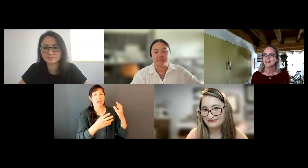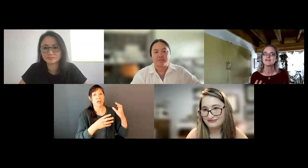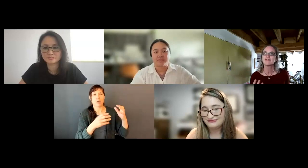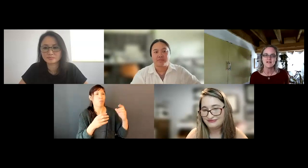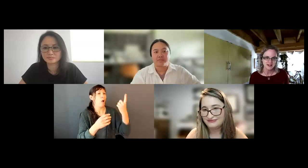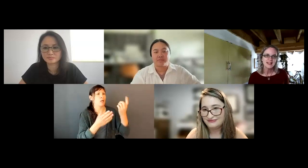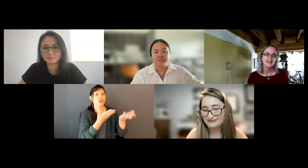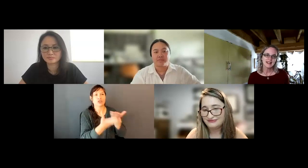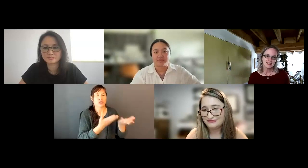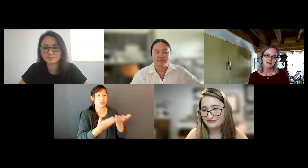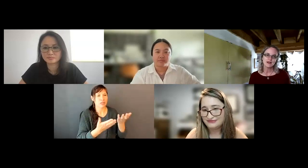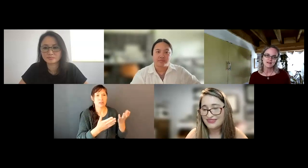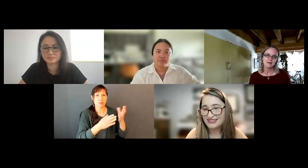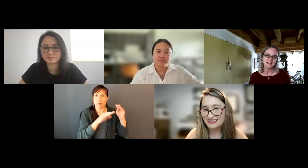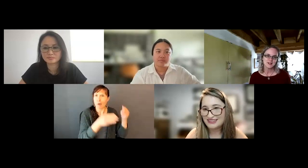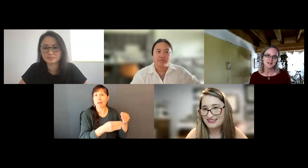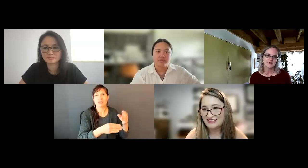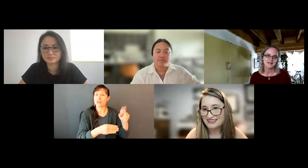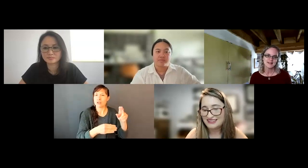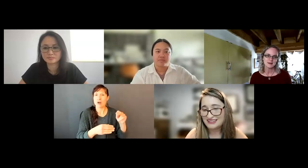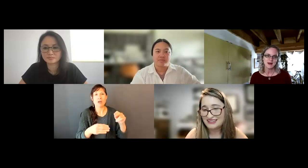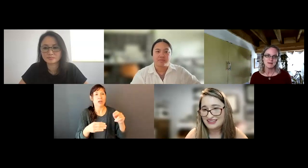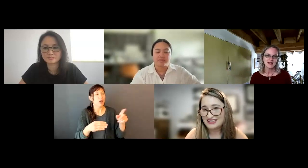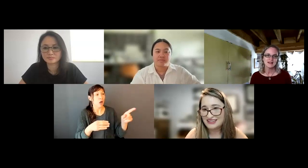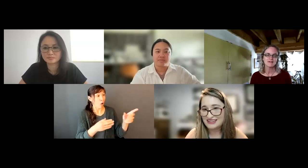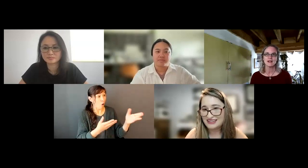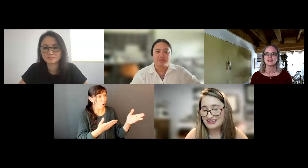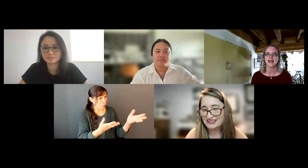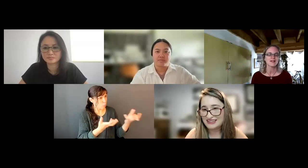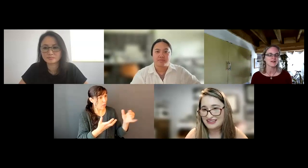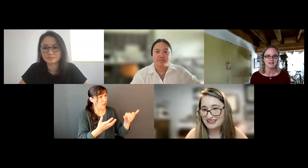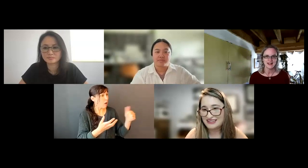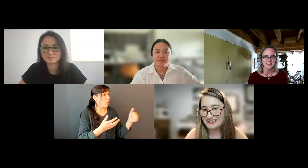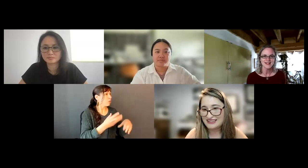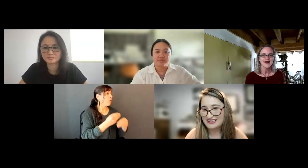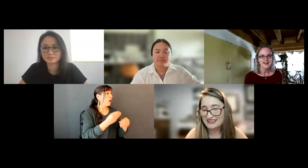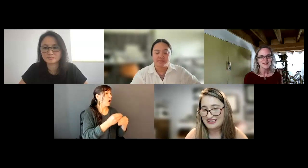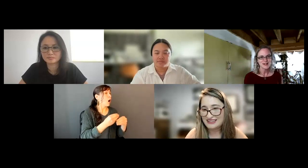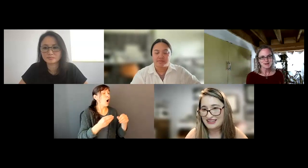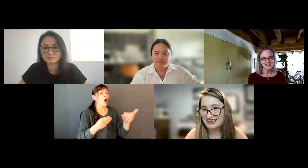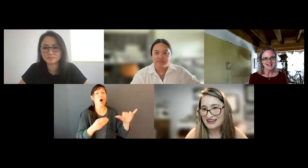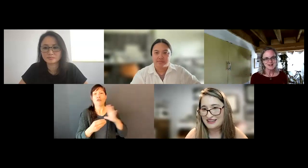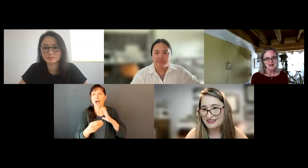but digging further, getting more information, such a big information gathering phase, feasibility.